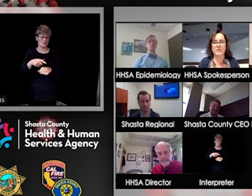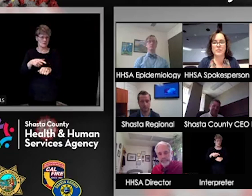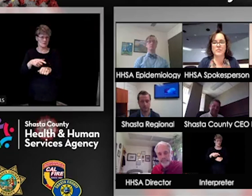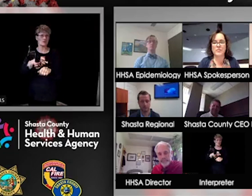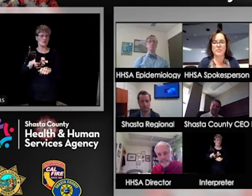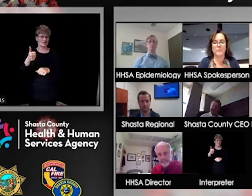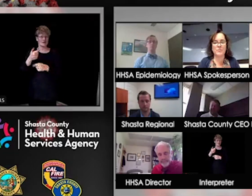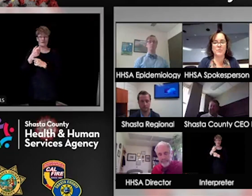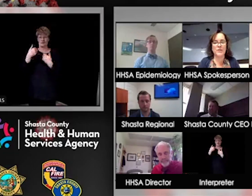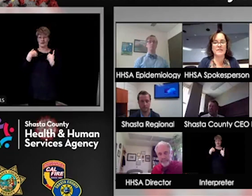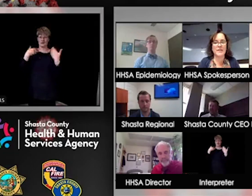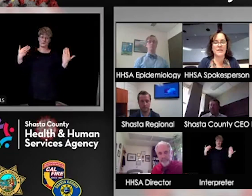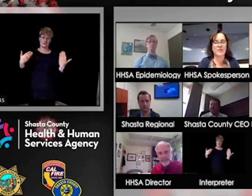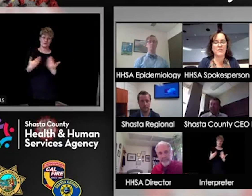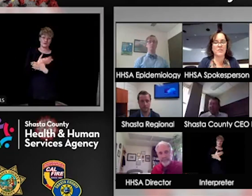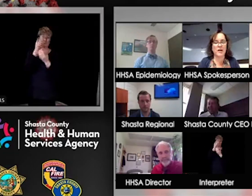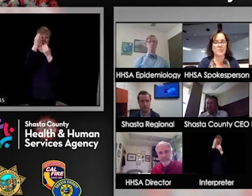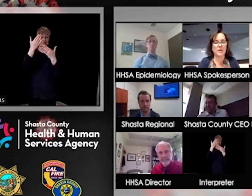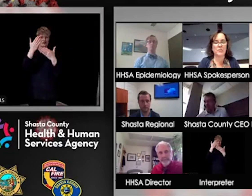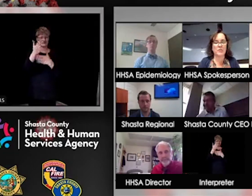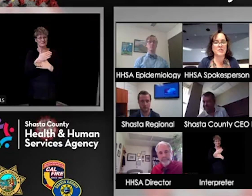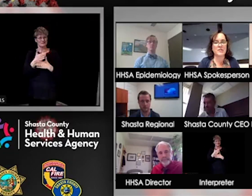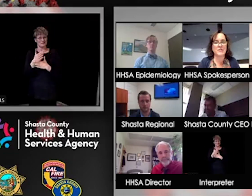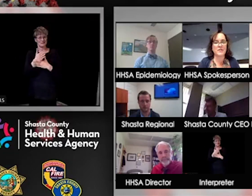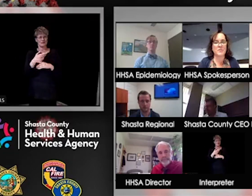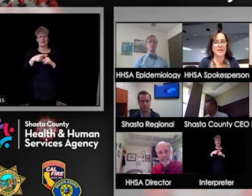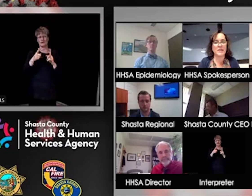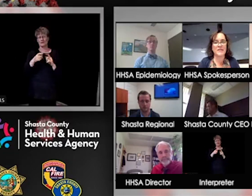new information to share with you, but we can take another couple of questions if anybody